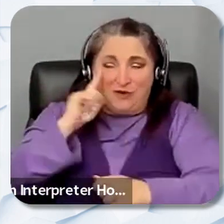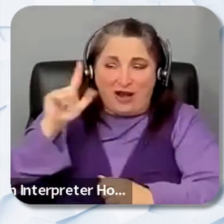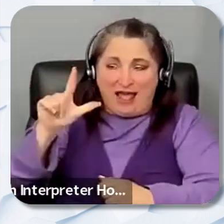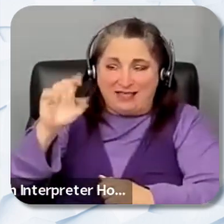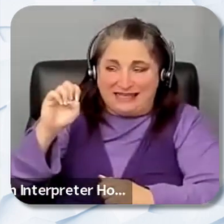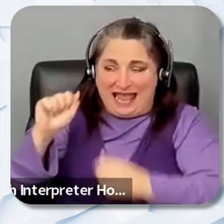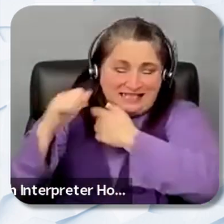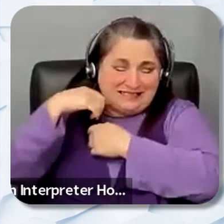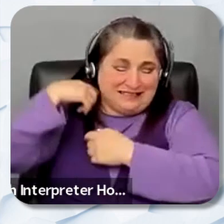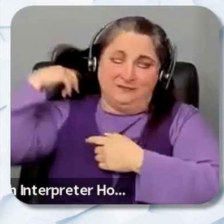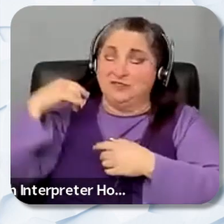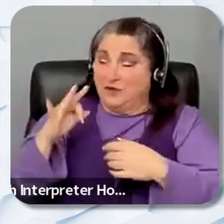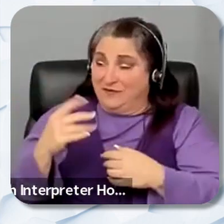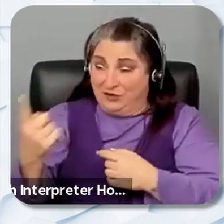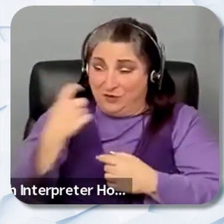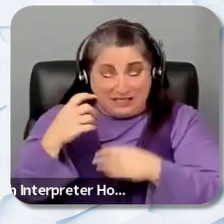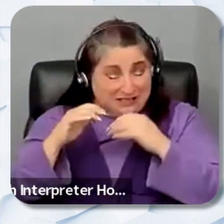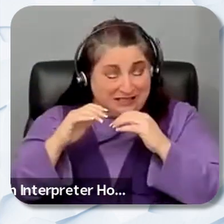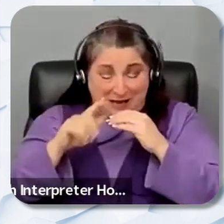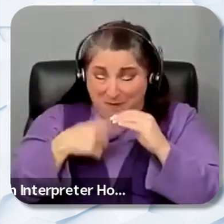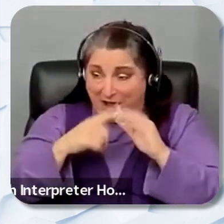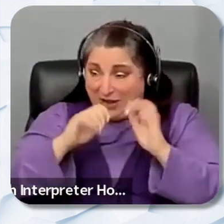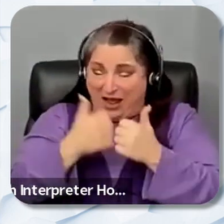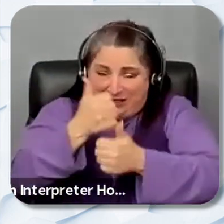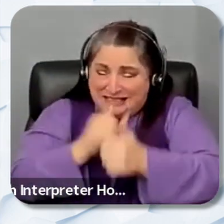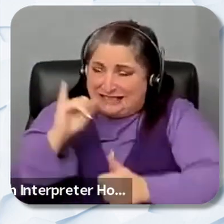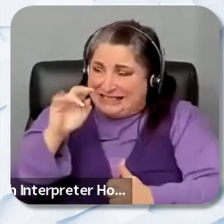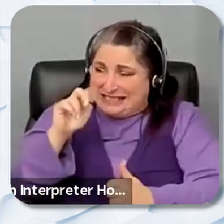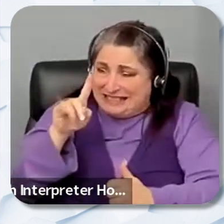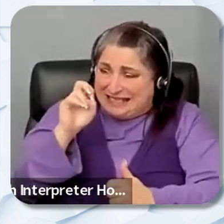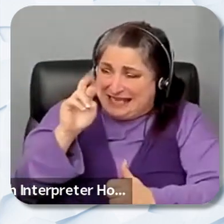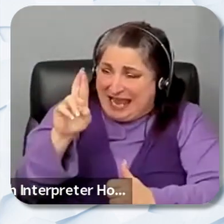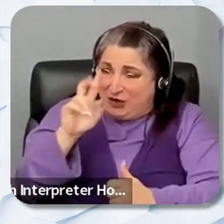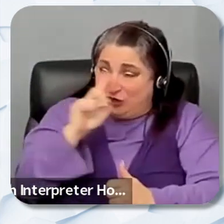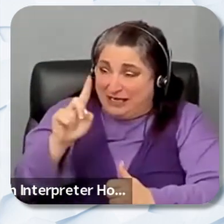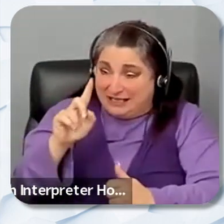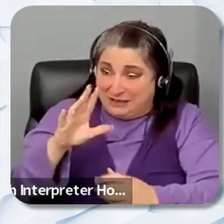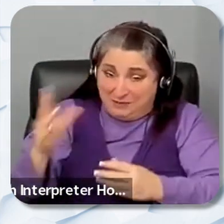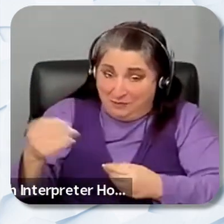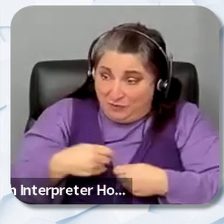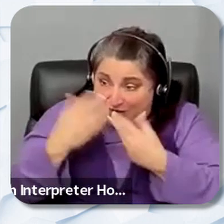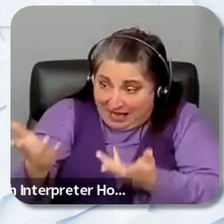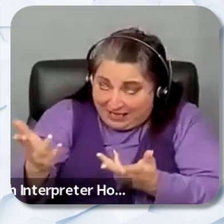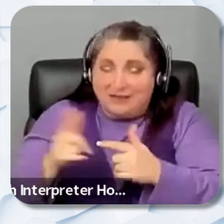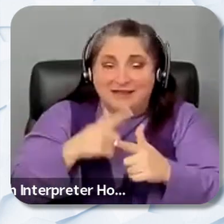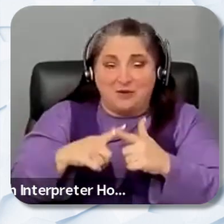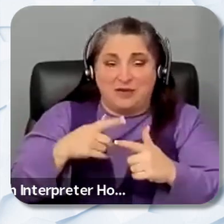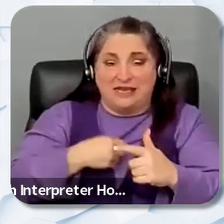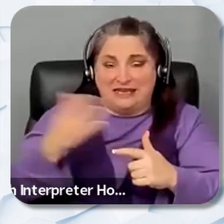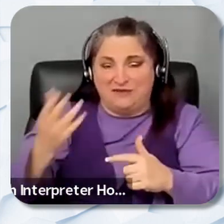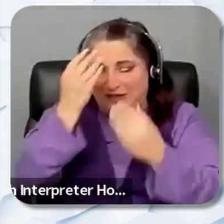about how each indicator is created, we can provide you information. The SELPA improvement